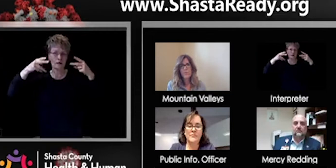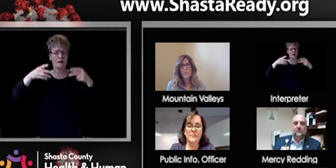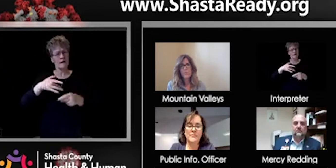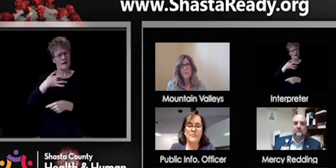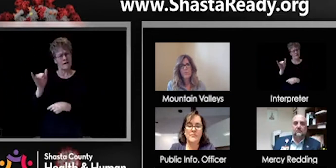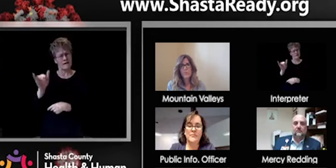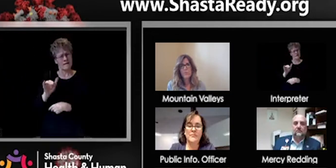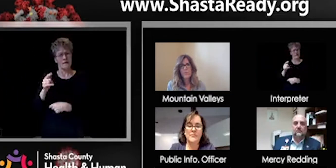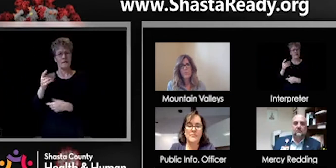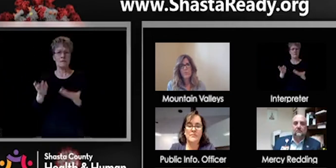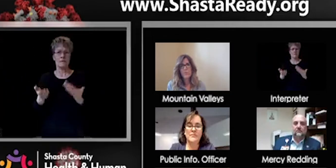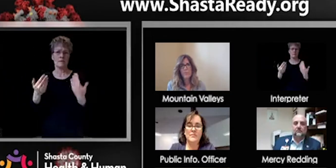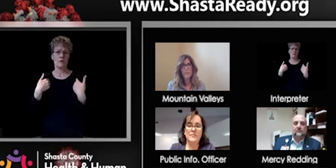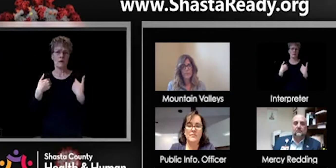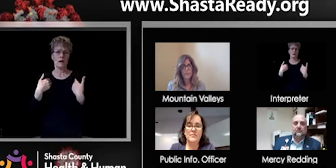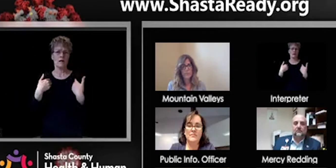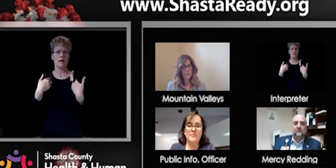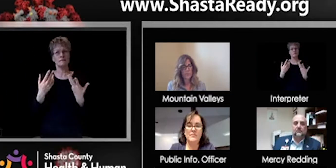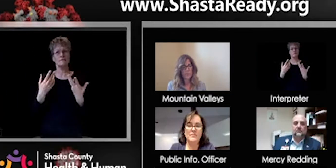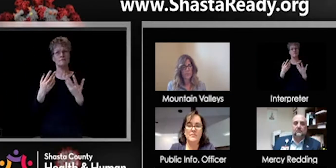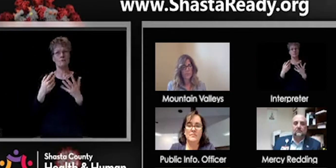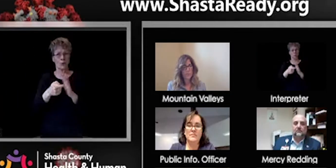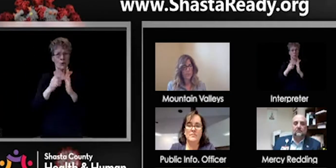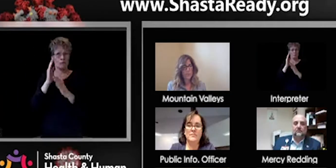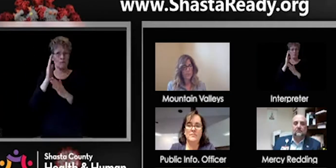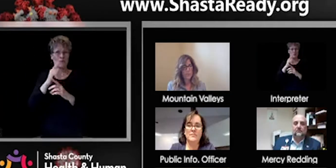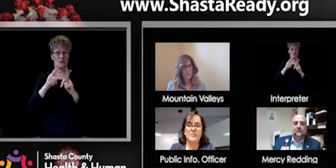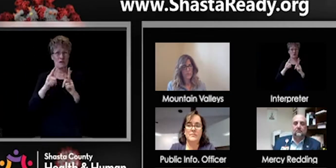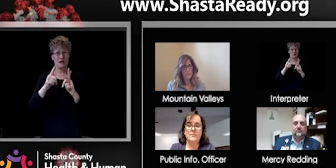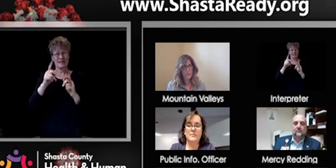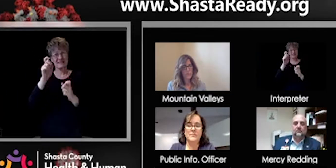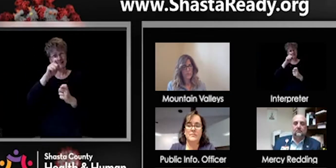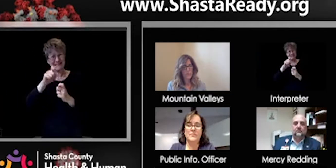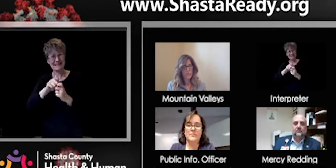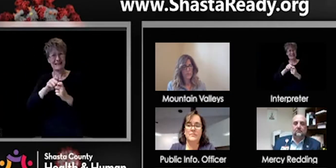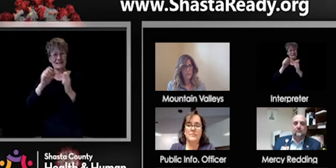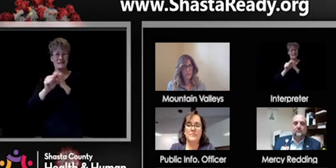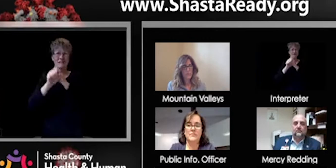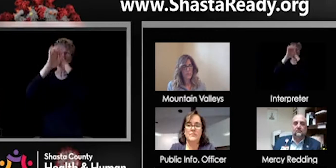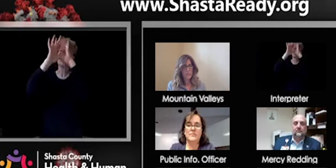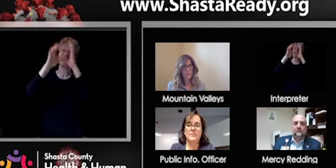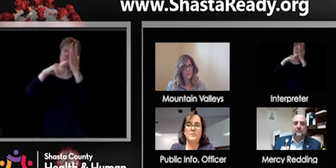like, exactly, I don’t know at this point. Again, it really depends on what the governor